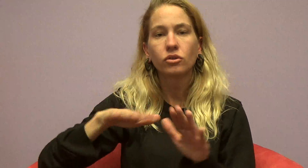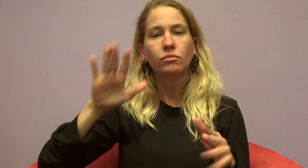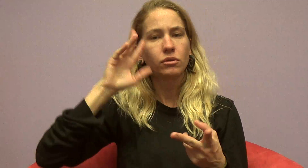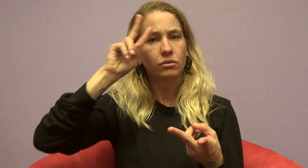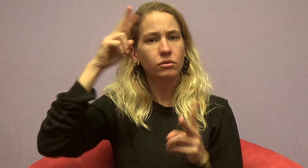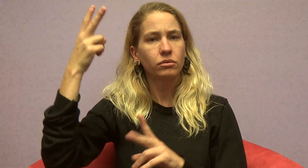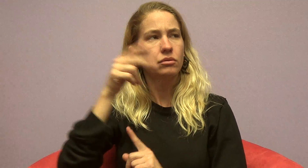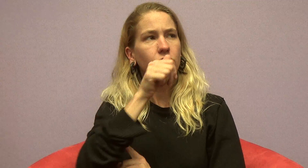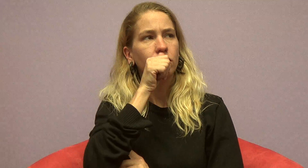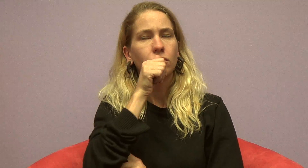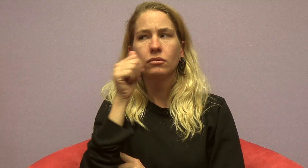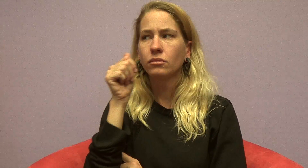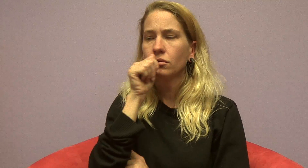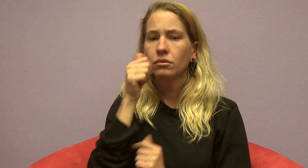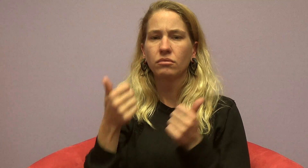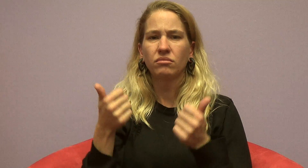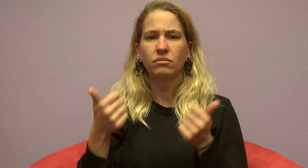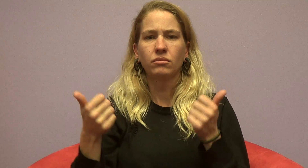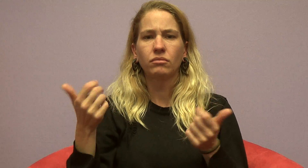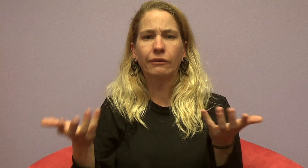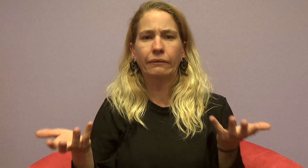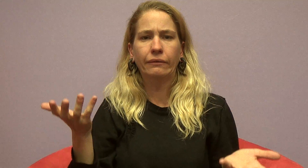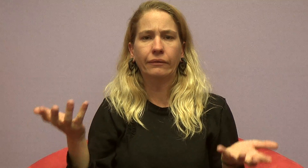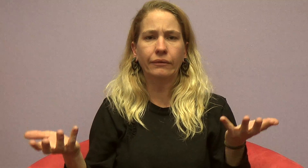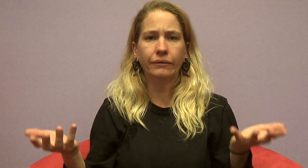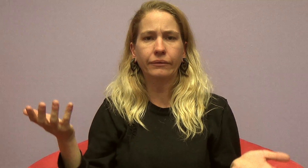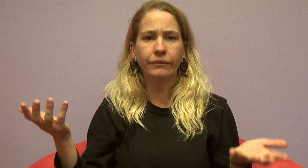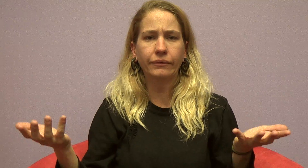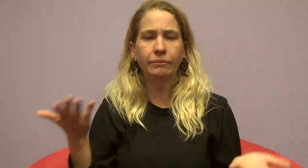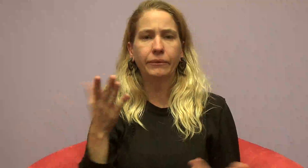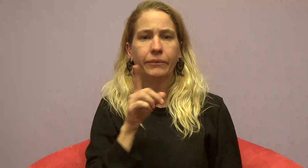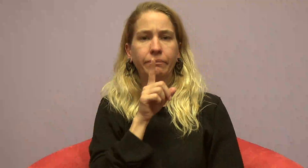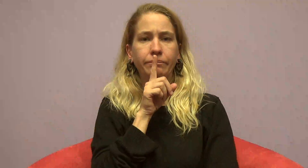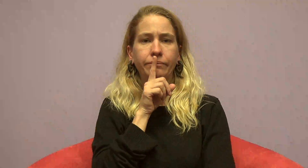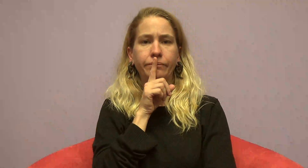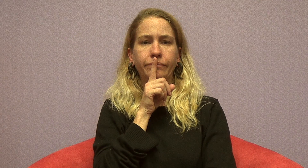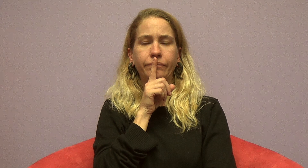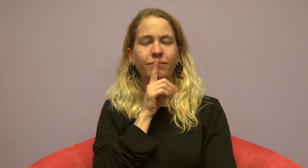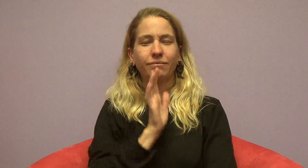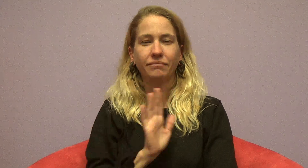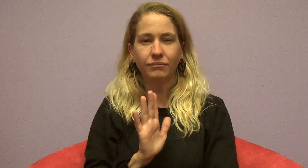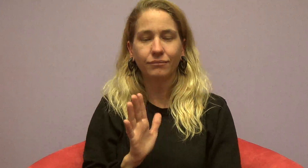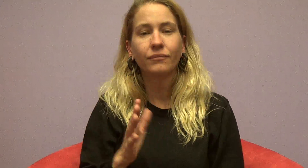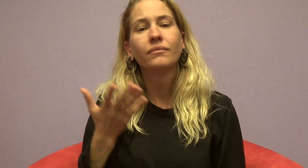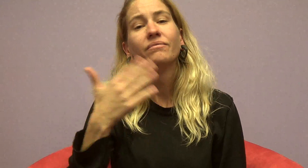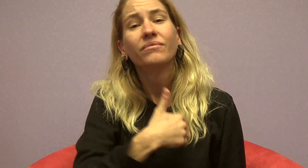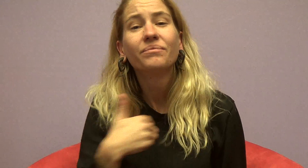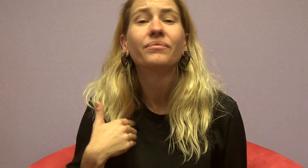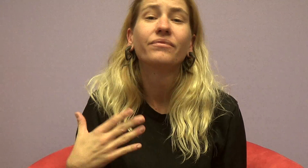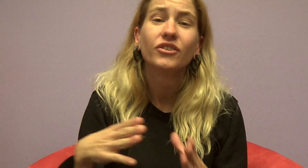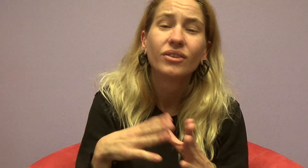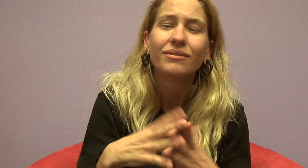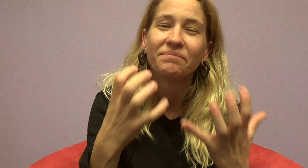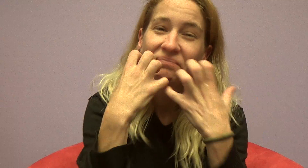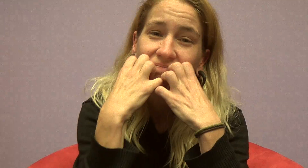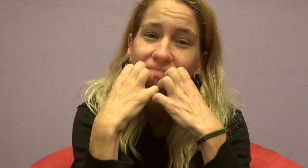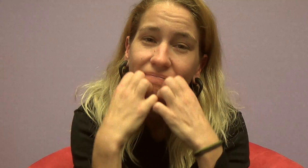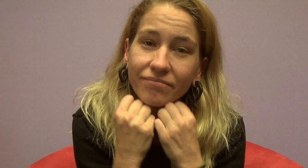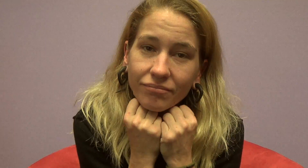That can confuse the child: private and secret. Which is which? The child may end up saying nothing. Tell the children to cherish and value their breasts, vagina, etc.